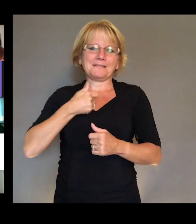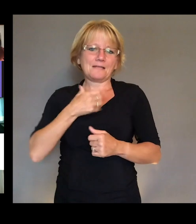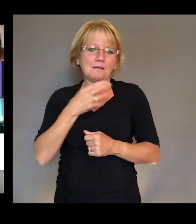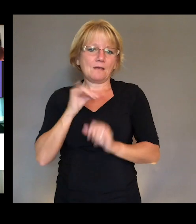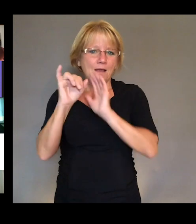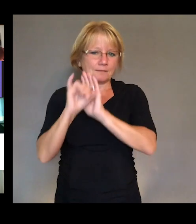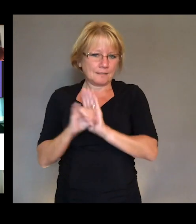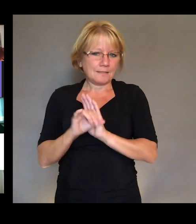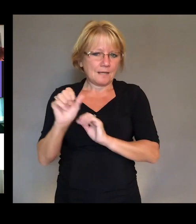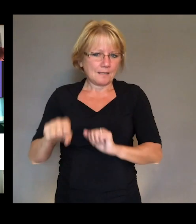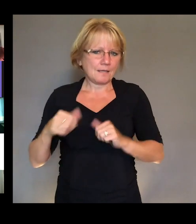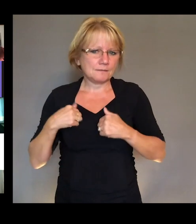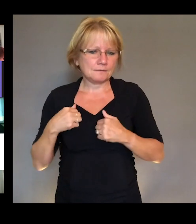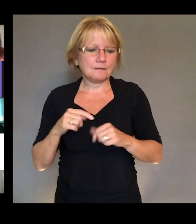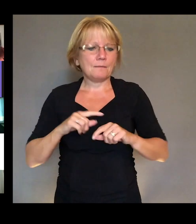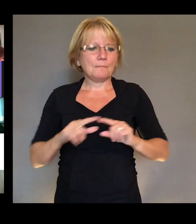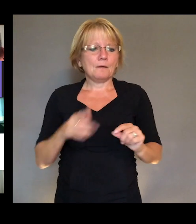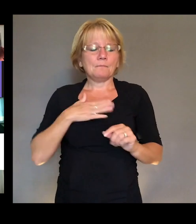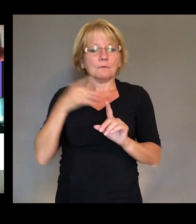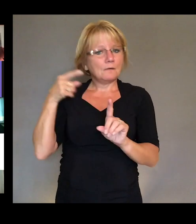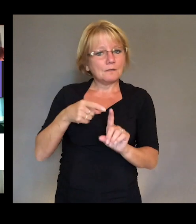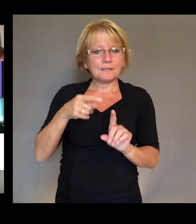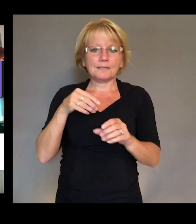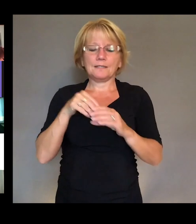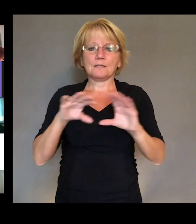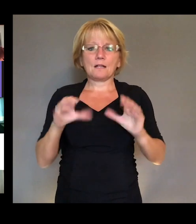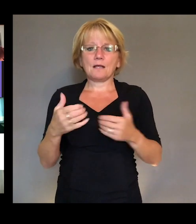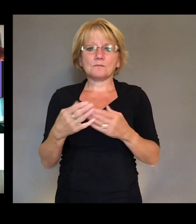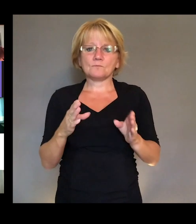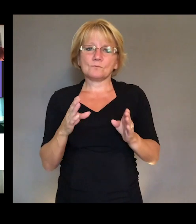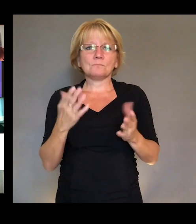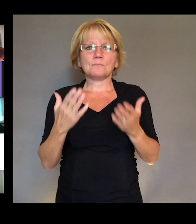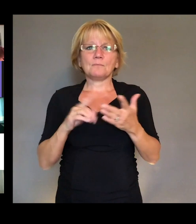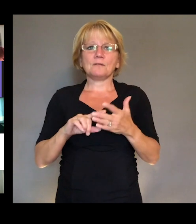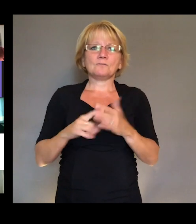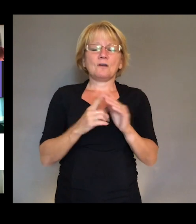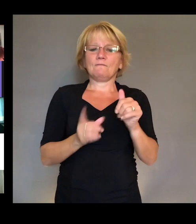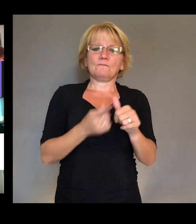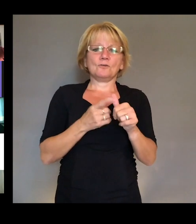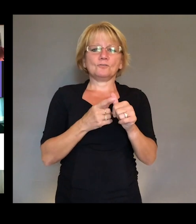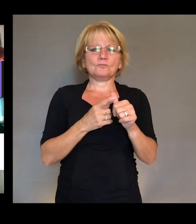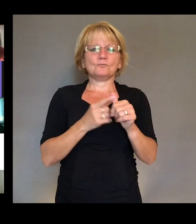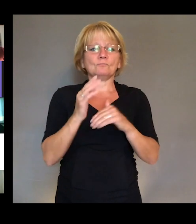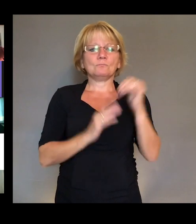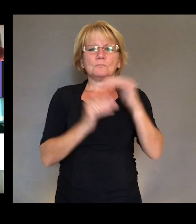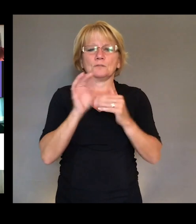So what I'm trying to get to is the idea that In the classroom perhaps we can start off with trying to build those relationships,